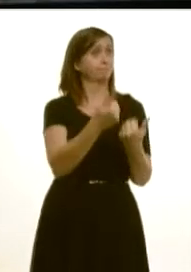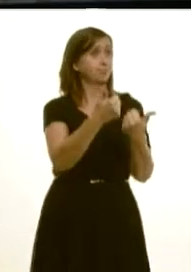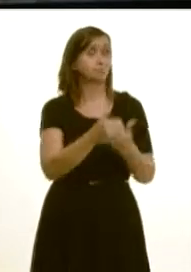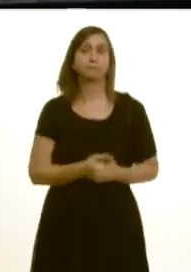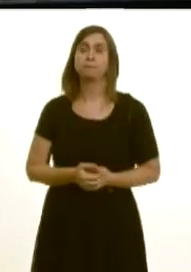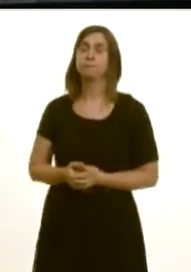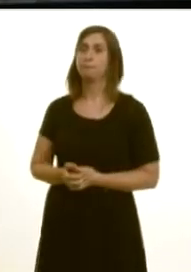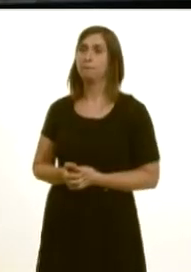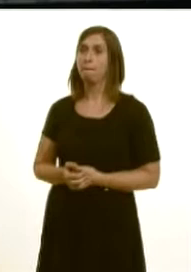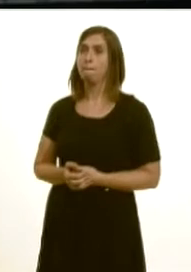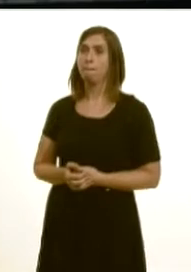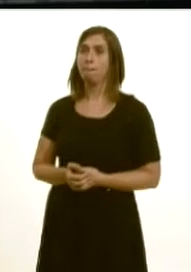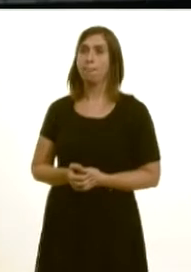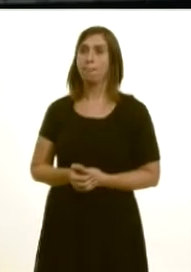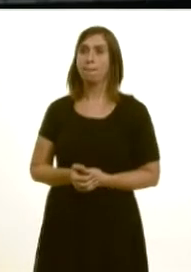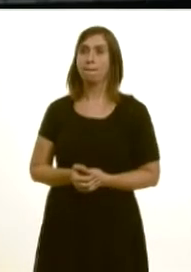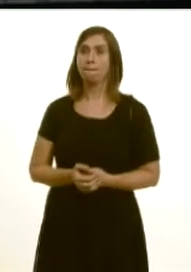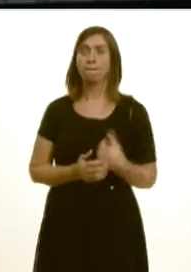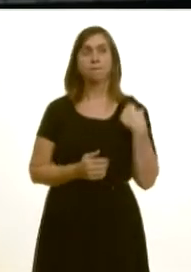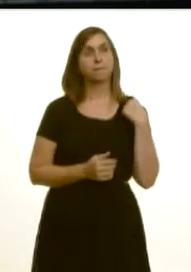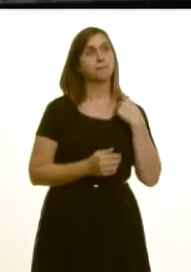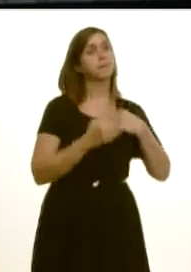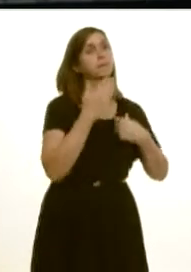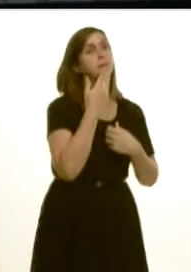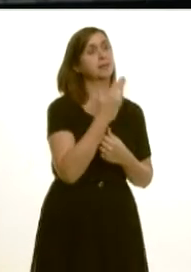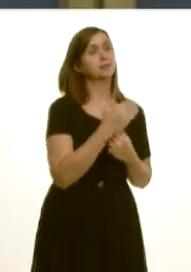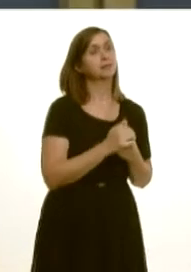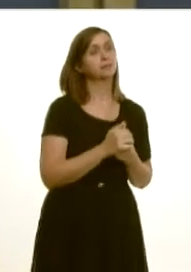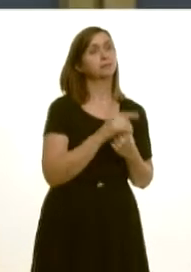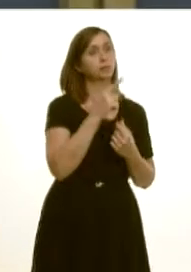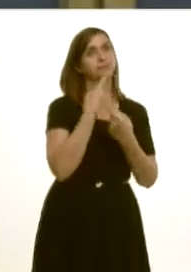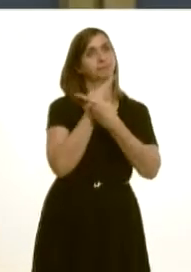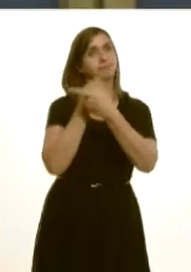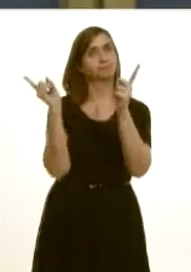Antoinette Sandbach: 6. A wnaiff y Prif Weinidog ddatganiad ar sut yr ymdrinir â chwynion